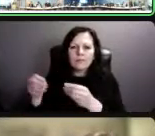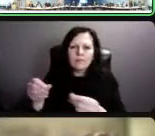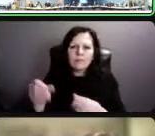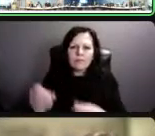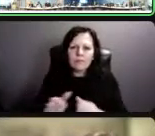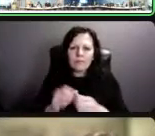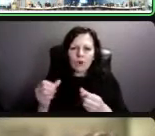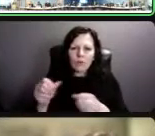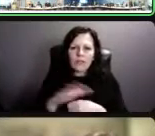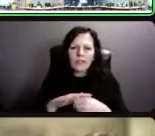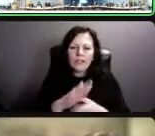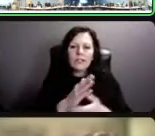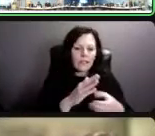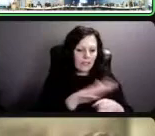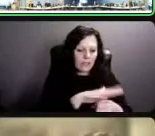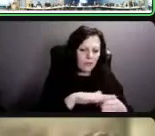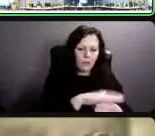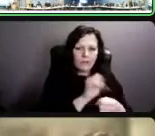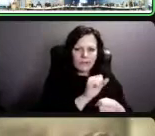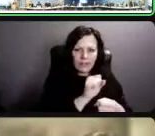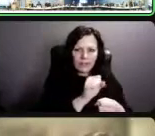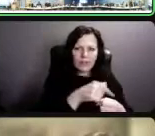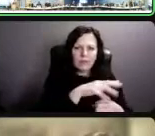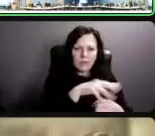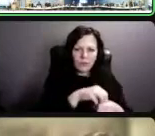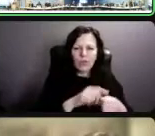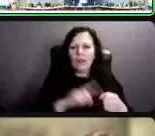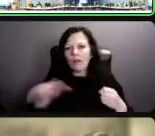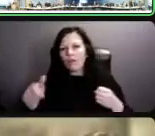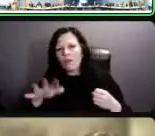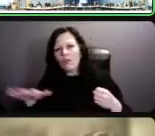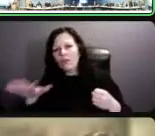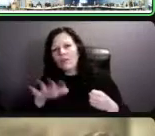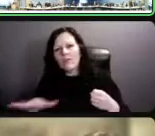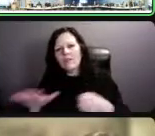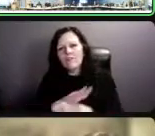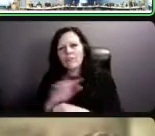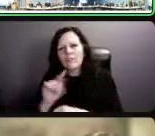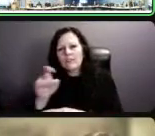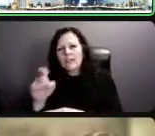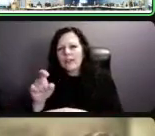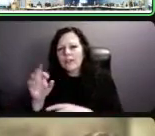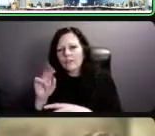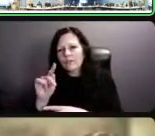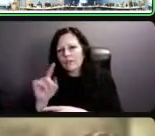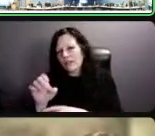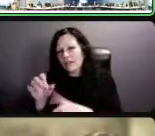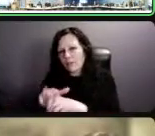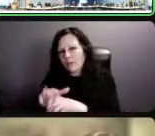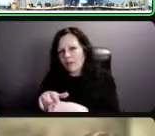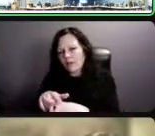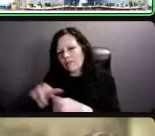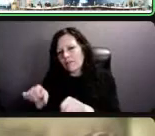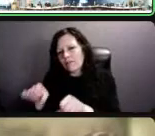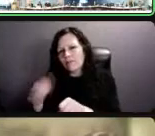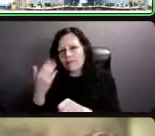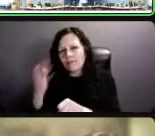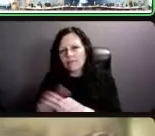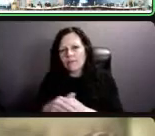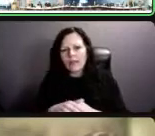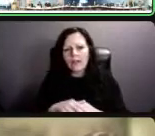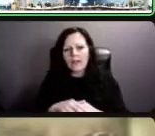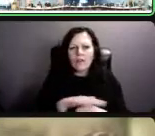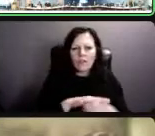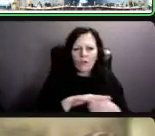DOLLARS 40 CENTS IN THE ALREADY